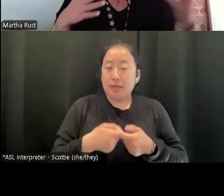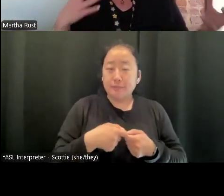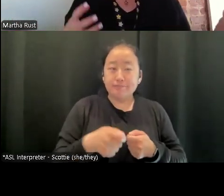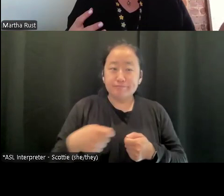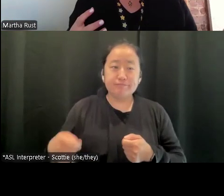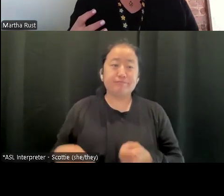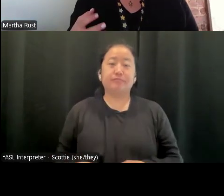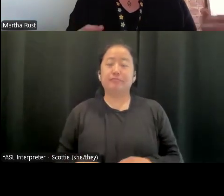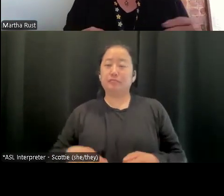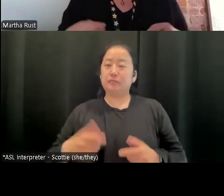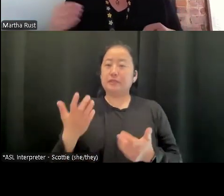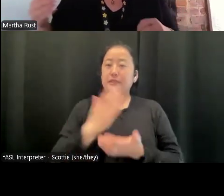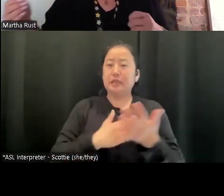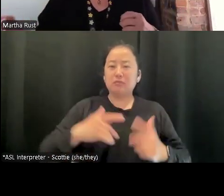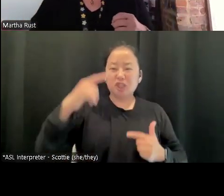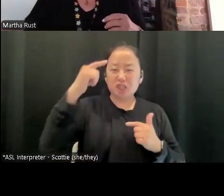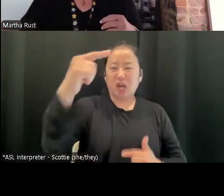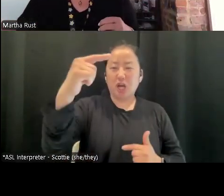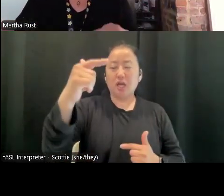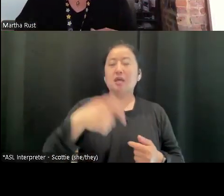that were really large print. We had cards with Braille on them.